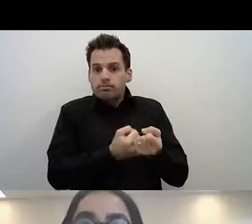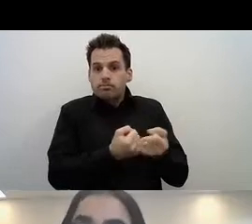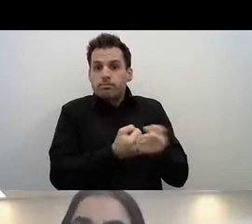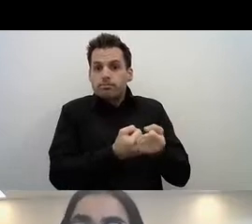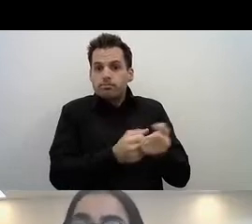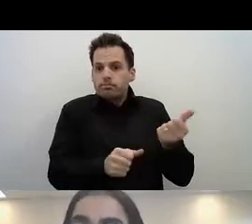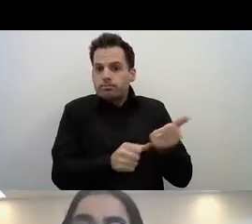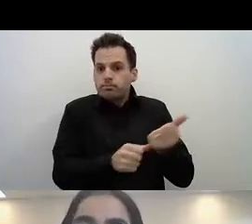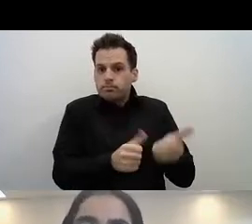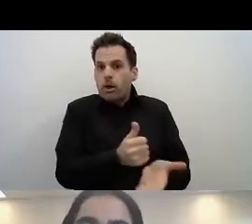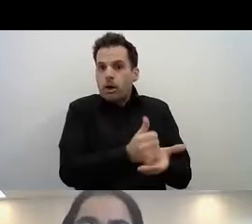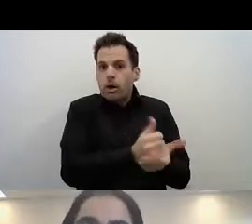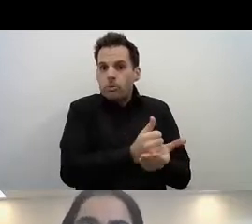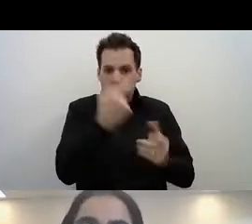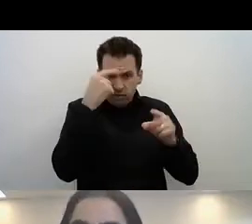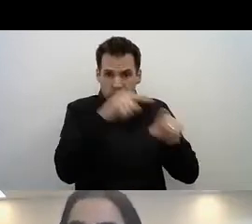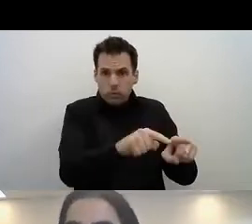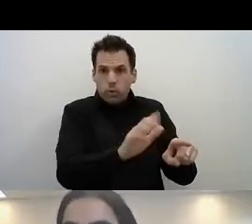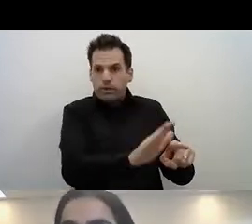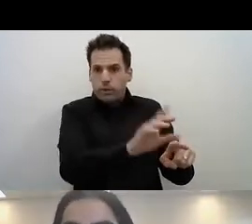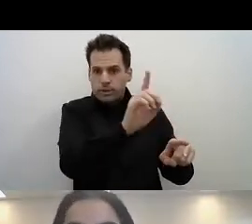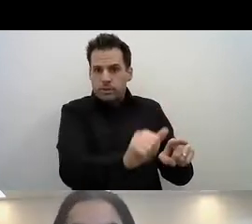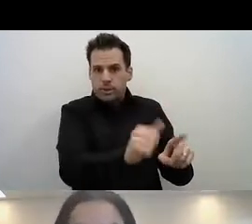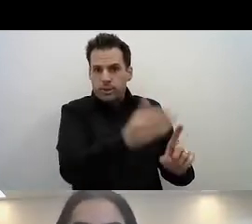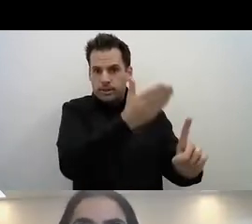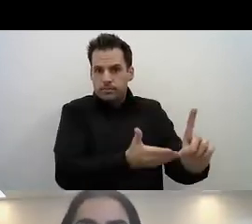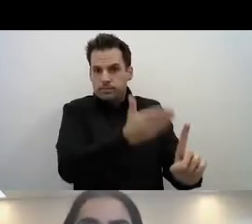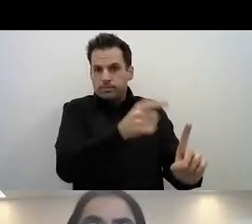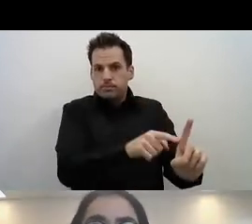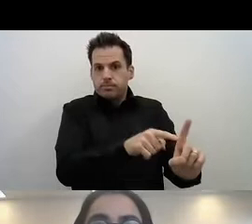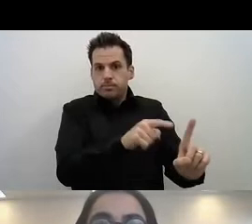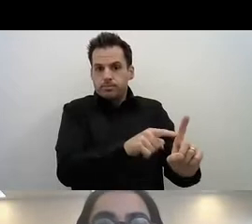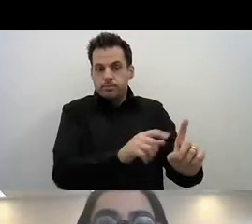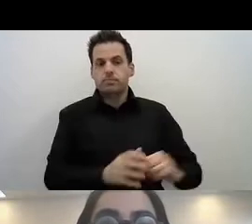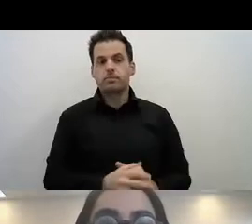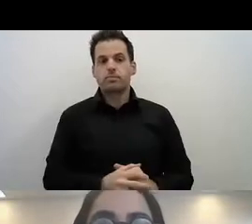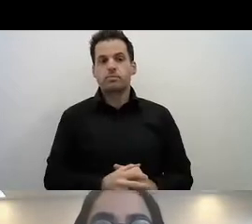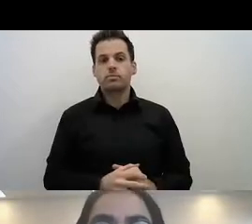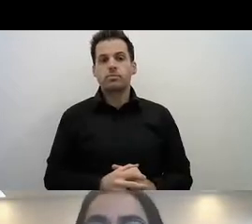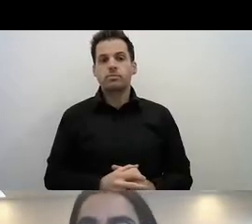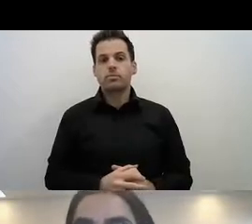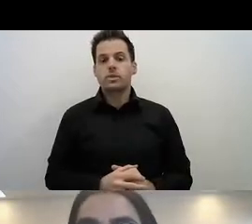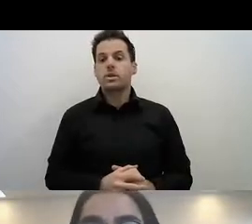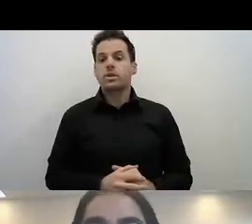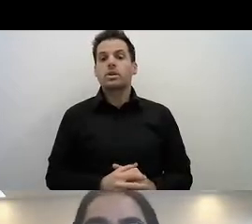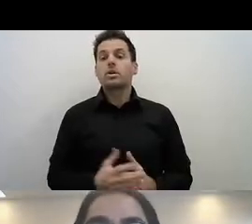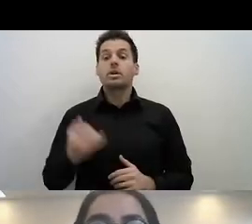relates to that person's disability so very particular here a a service animal under our code